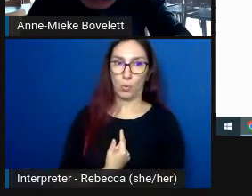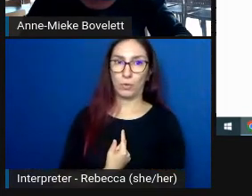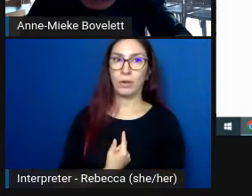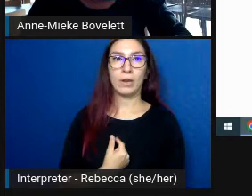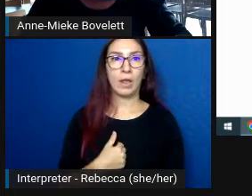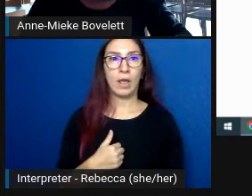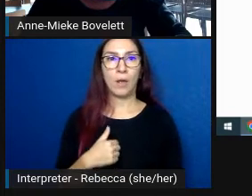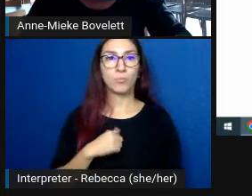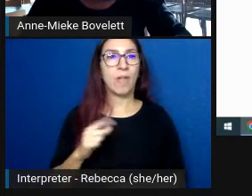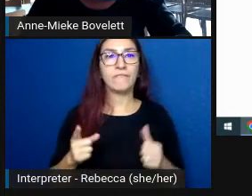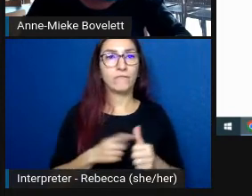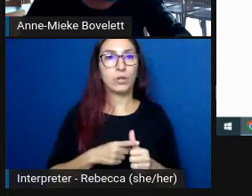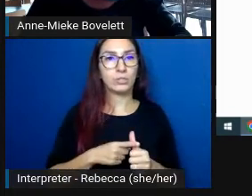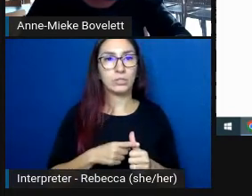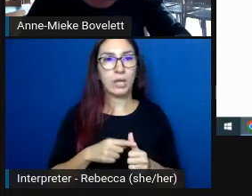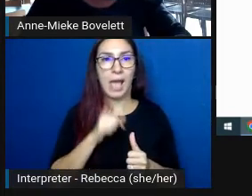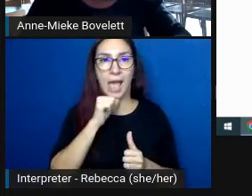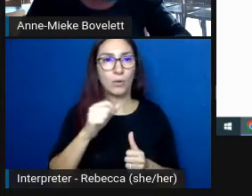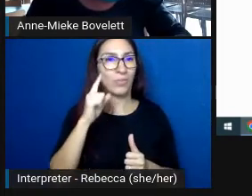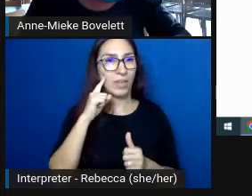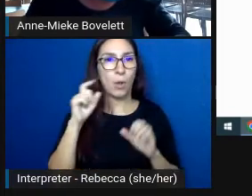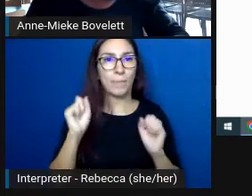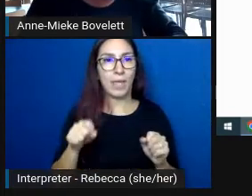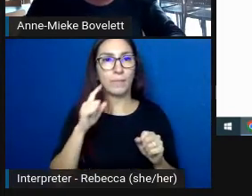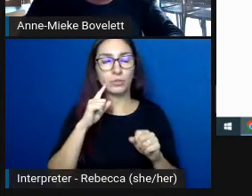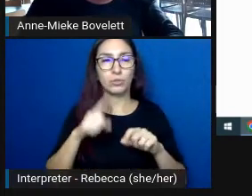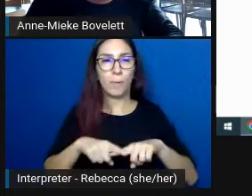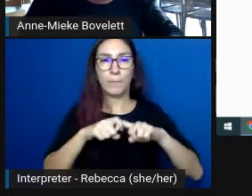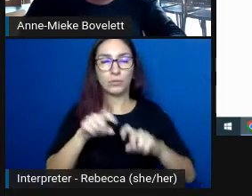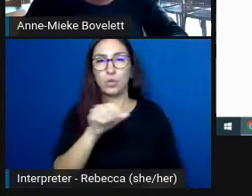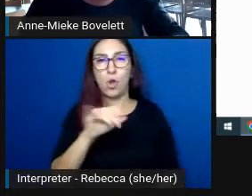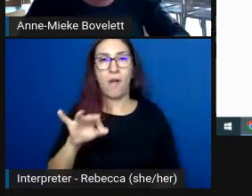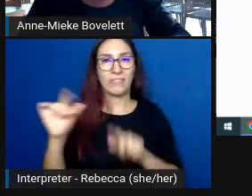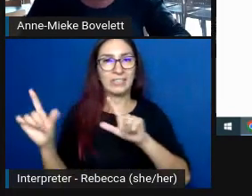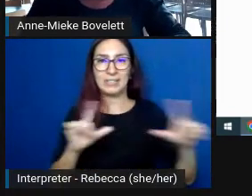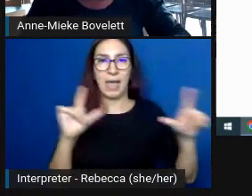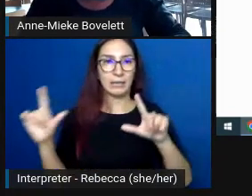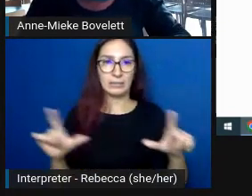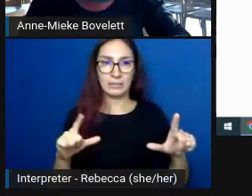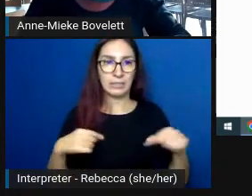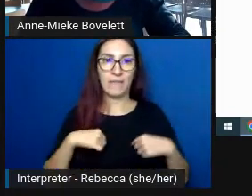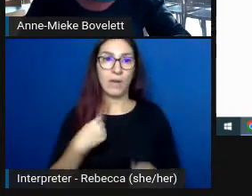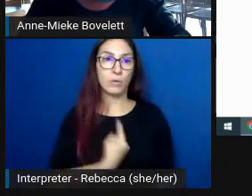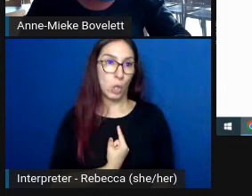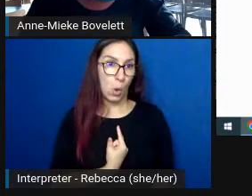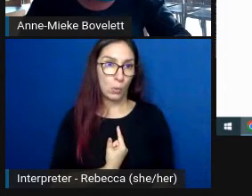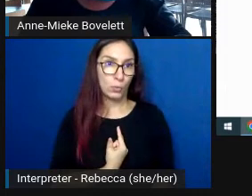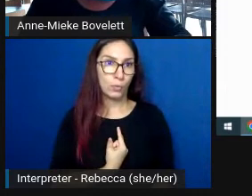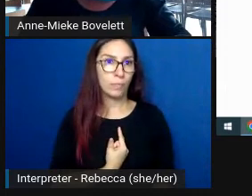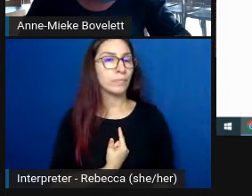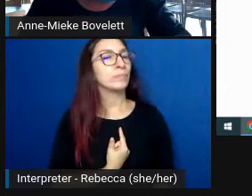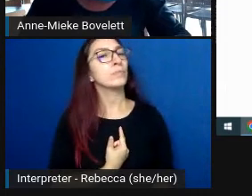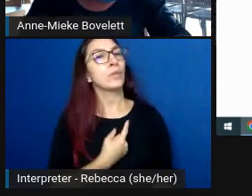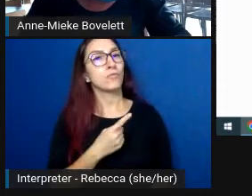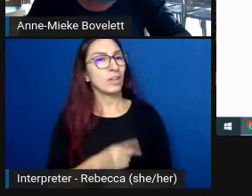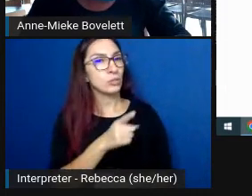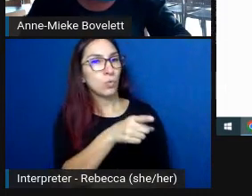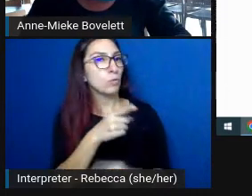first I don't think I would be able to disable the slide. Also why would you, you'd just go somewhere else.